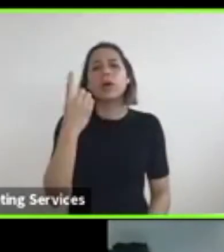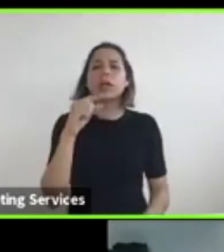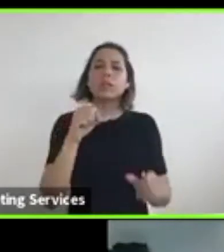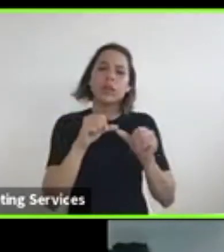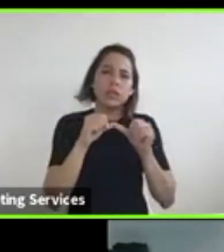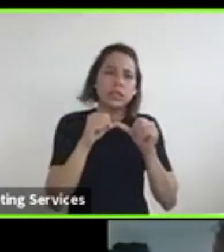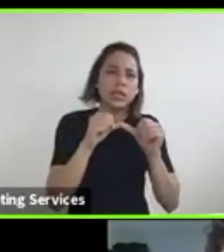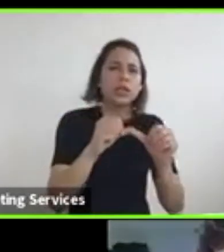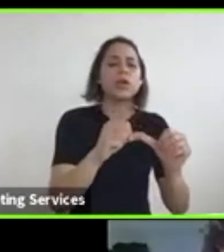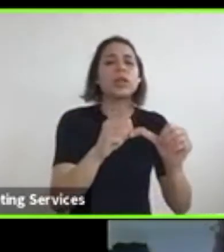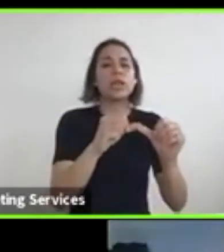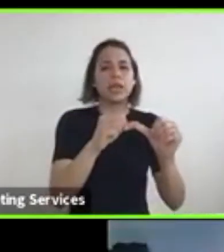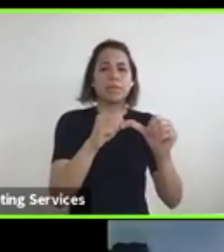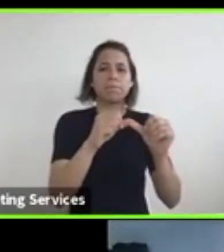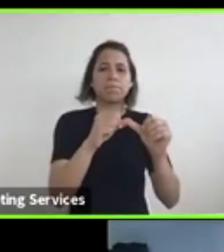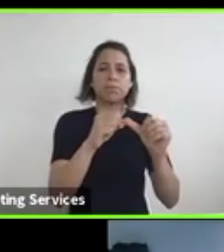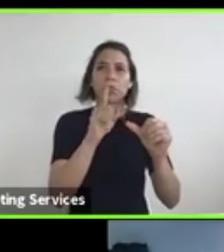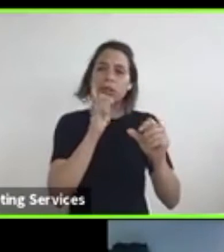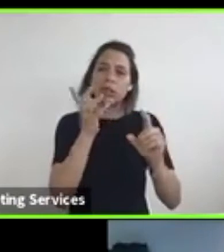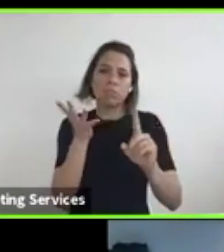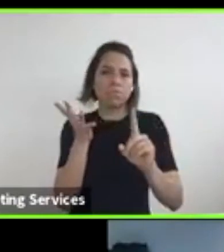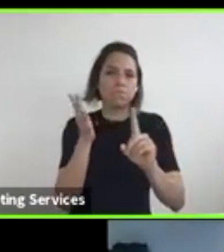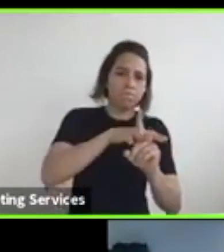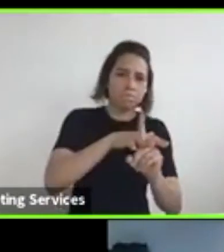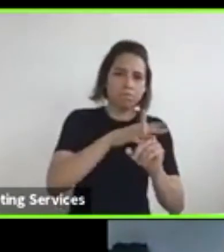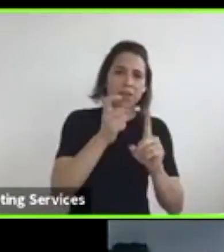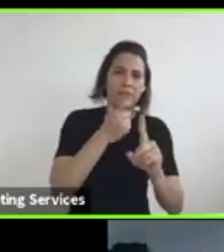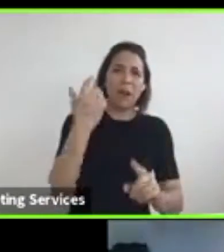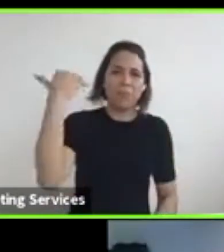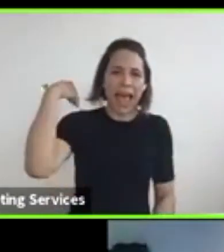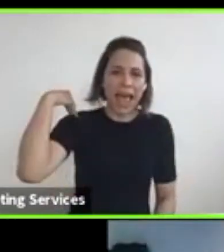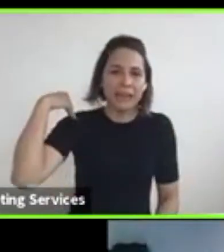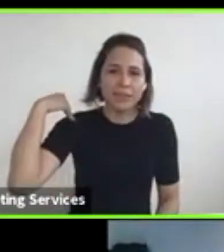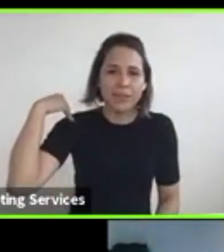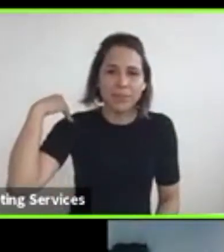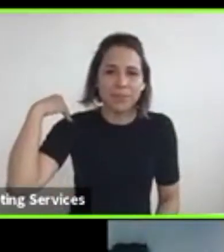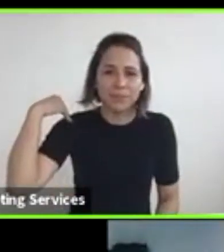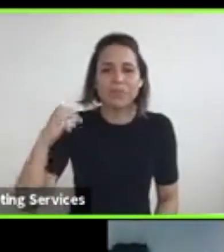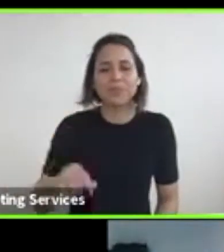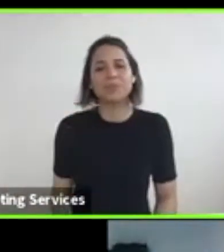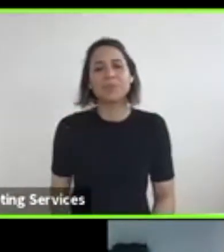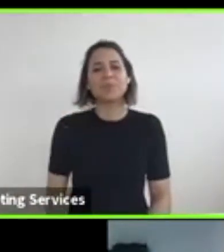WITH THE PAST. SO THOSE TEMPORAL DIVISIONS BEING